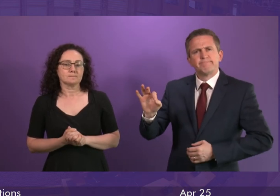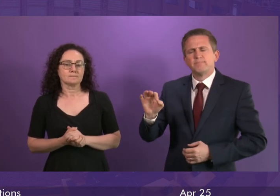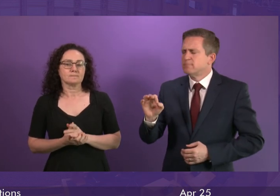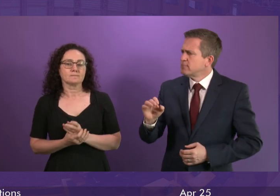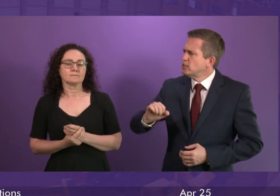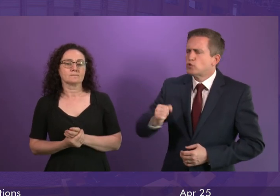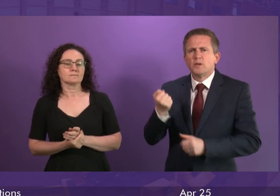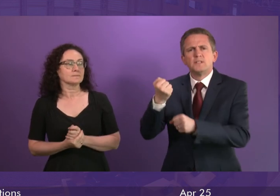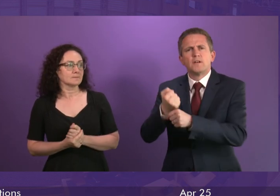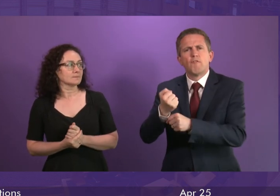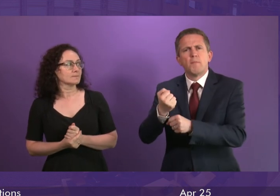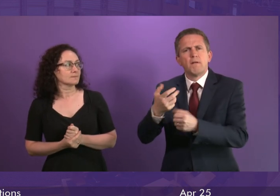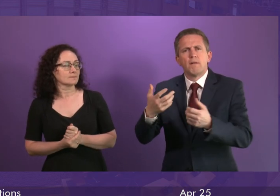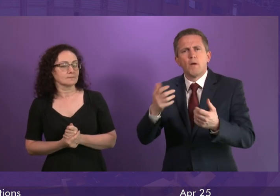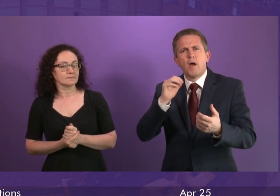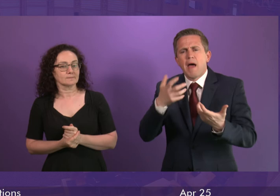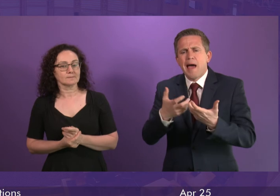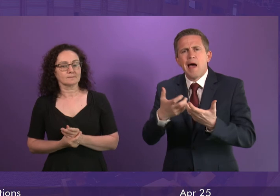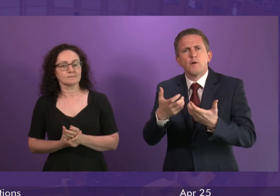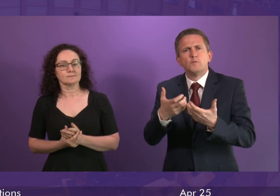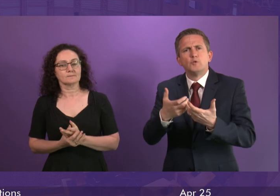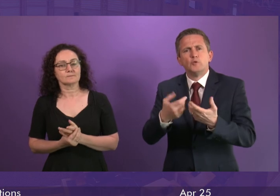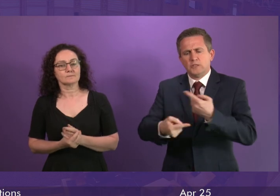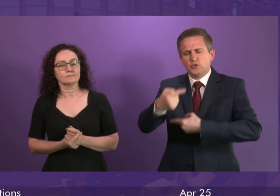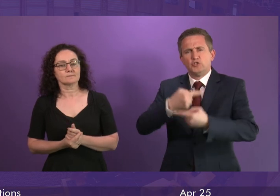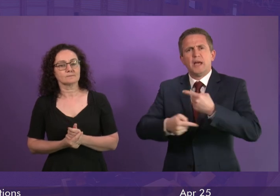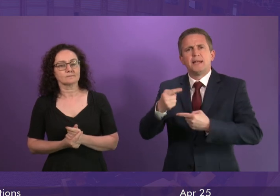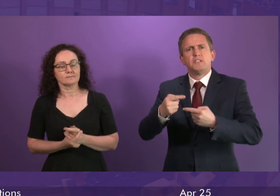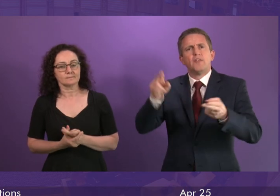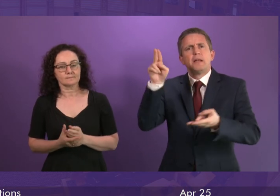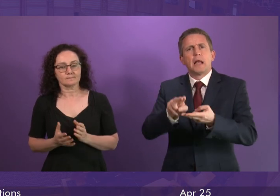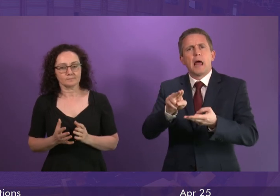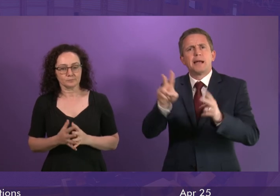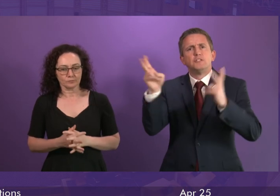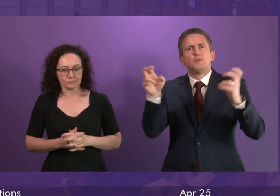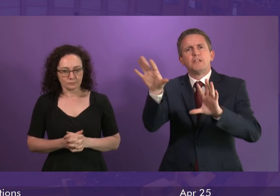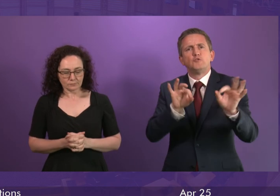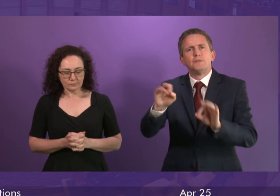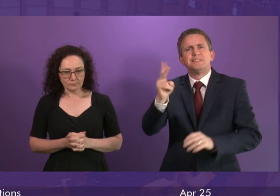Scottish Government will put in place to reverse the reported decline in subject choice in secondary schools. (S5F-03268) The First Minister (Nicola Sturgeon):